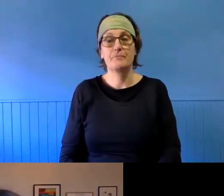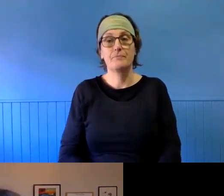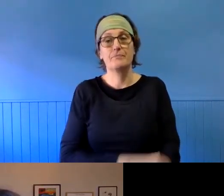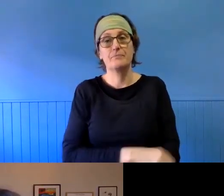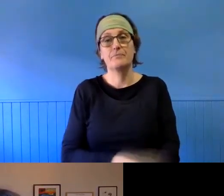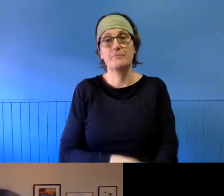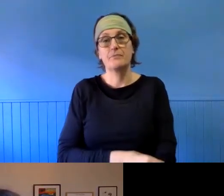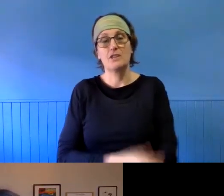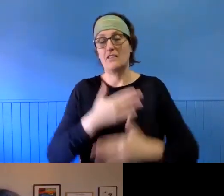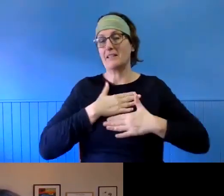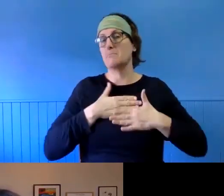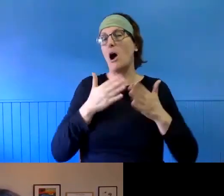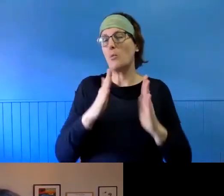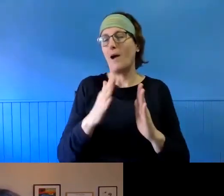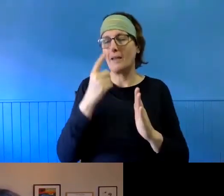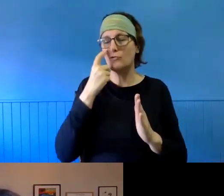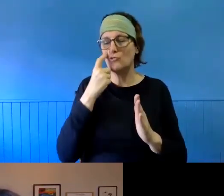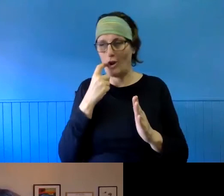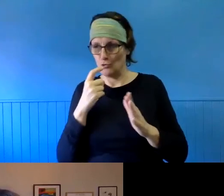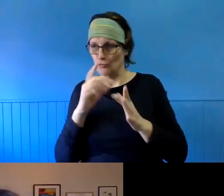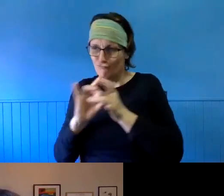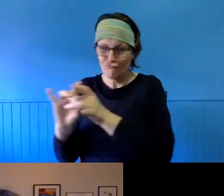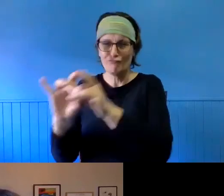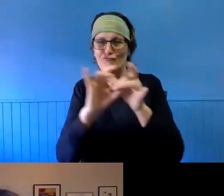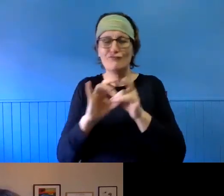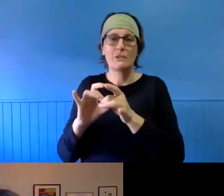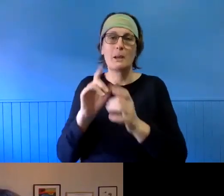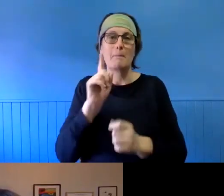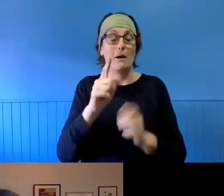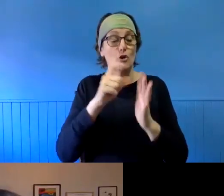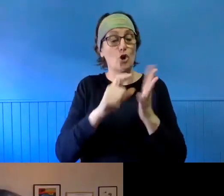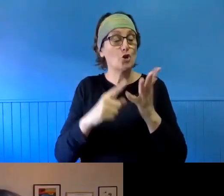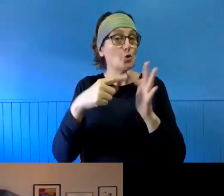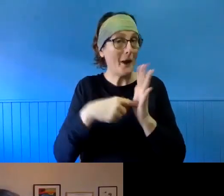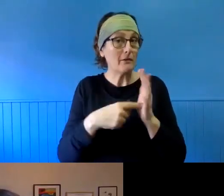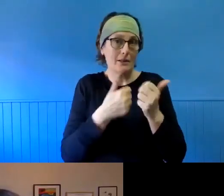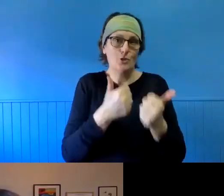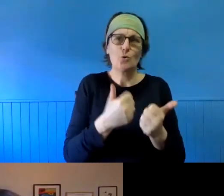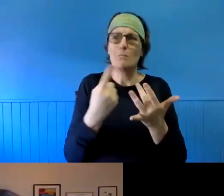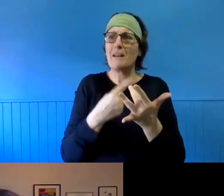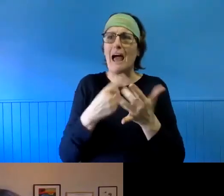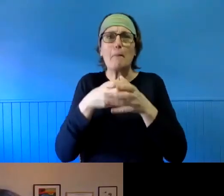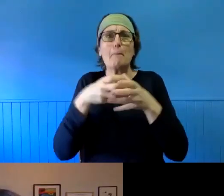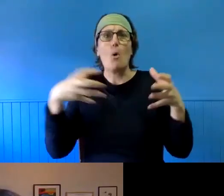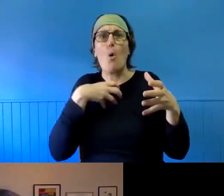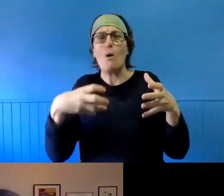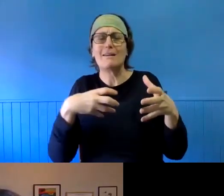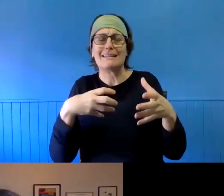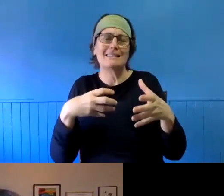That's the way I've gotten around it but beyond duets, it doesn't really sound so great. But my students are learning to conduct